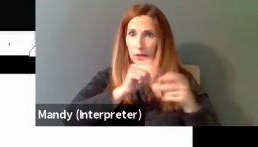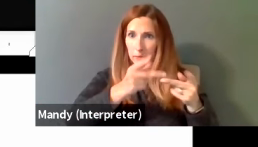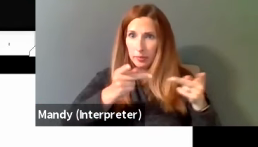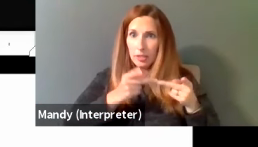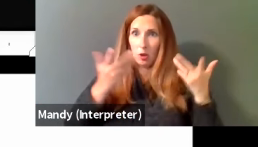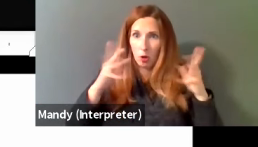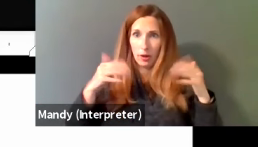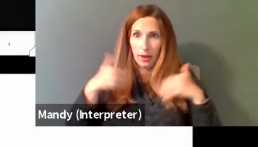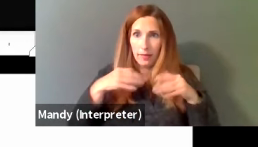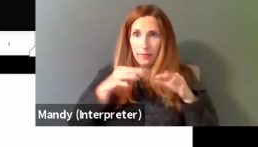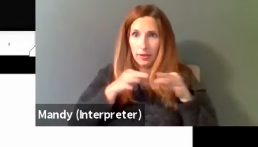So just like simple yes or no.